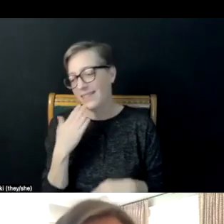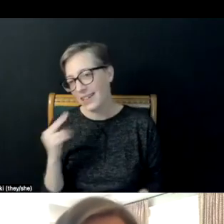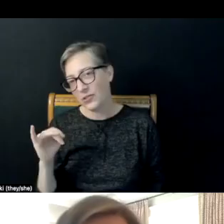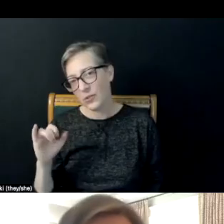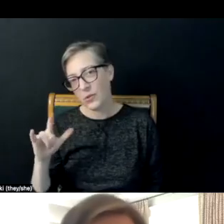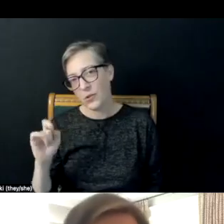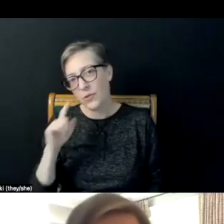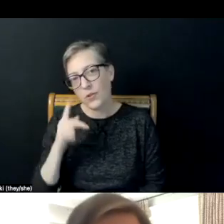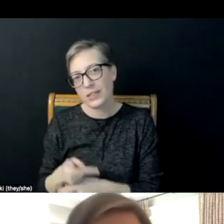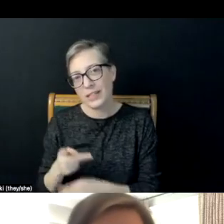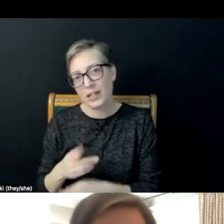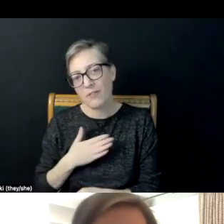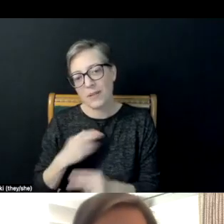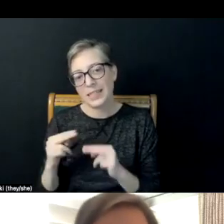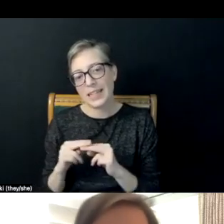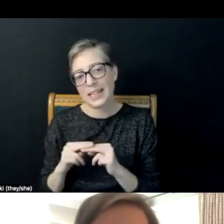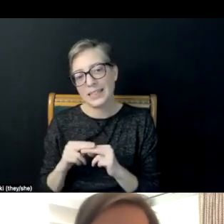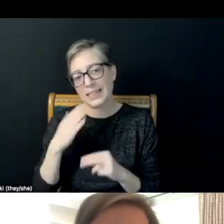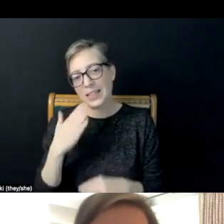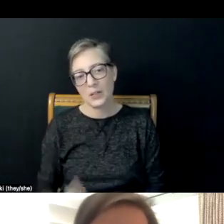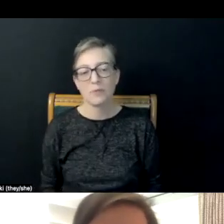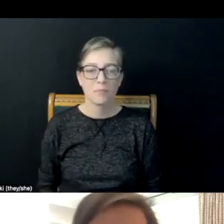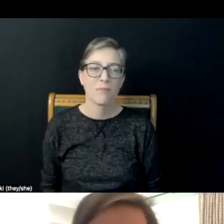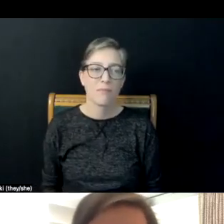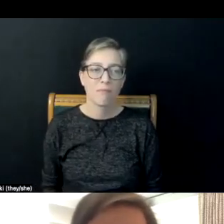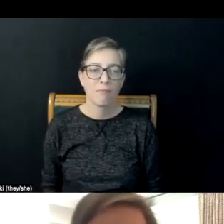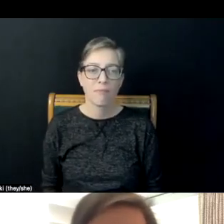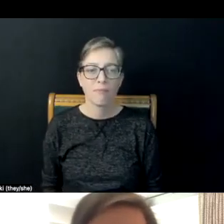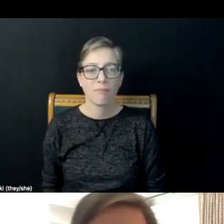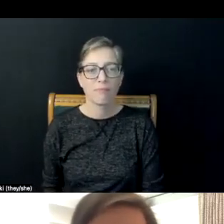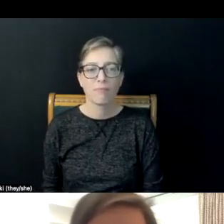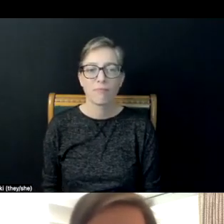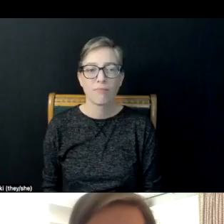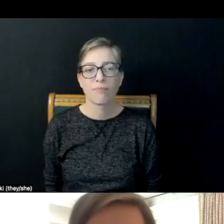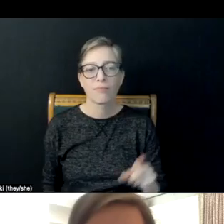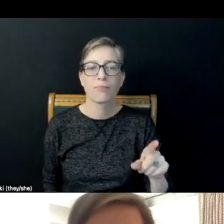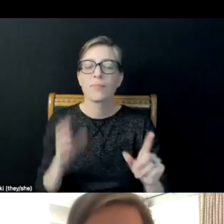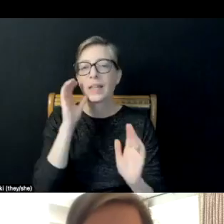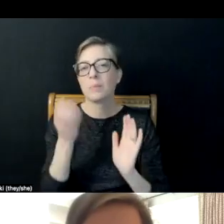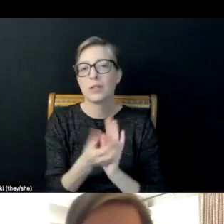She's my technical wizard. I put this up just to "return to sender," just as a quick reminder that often